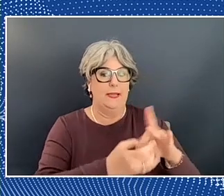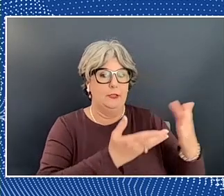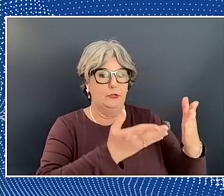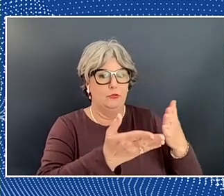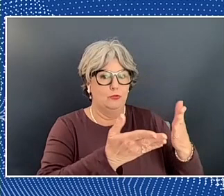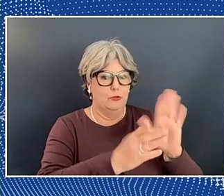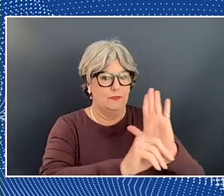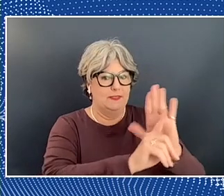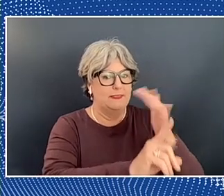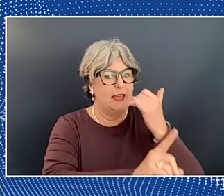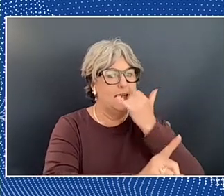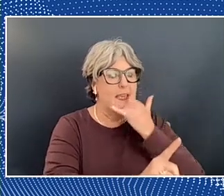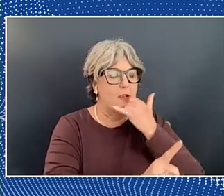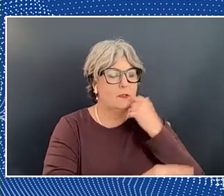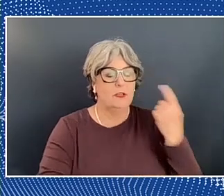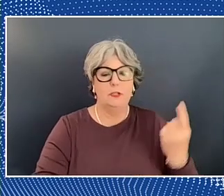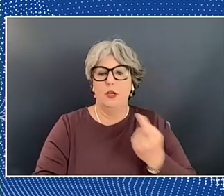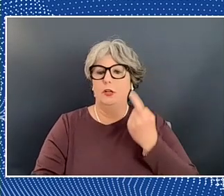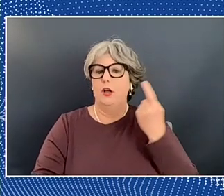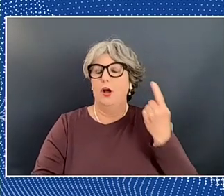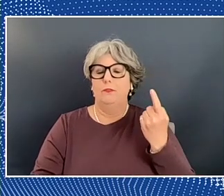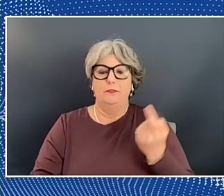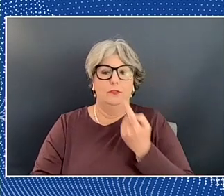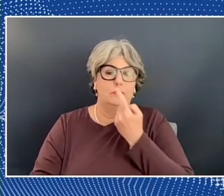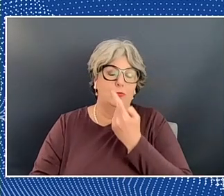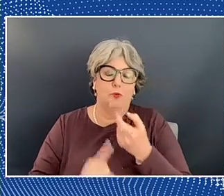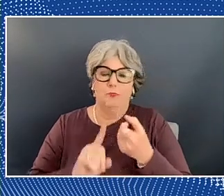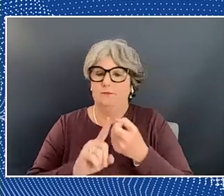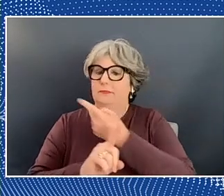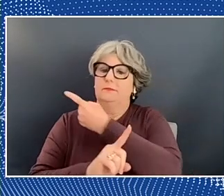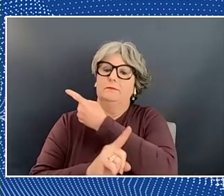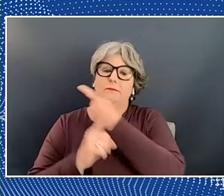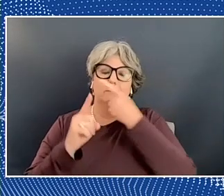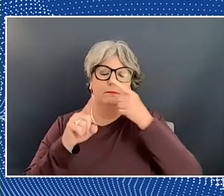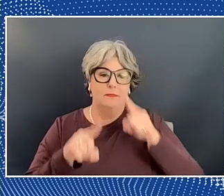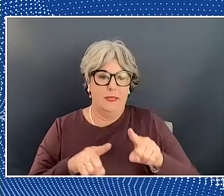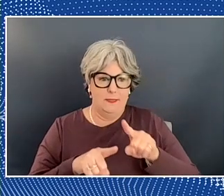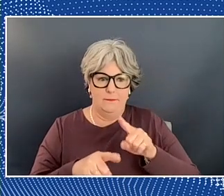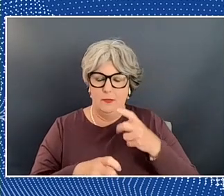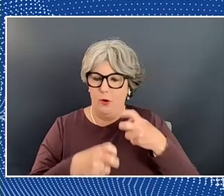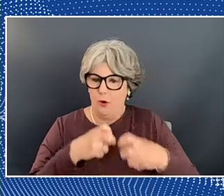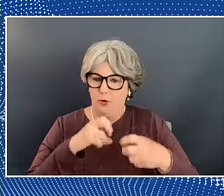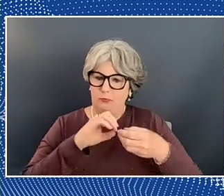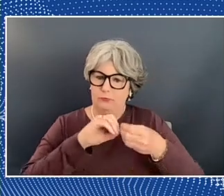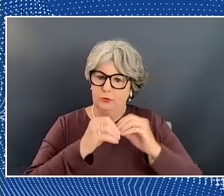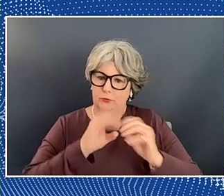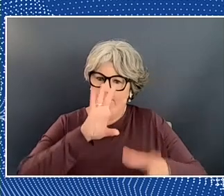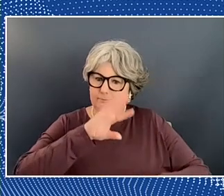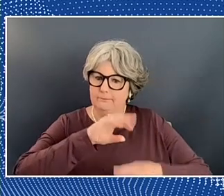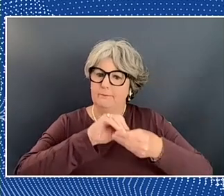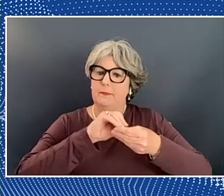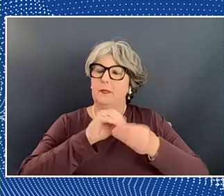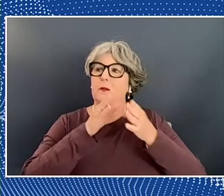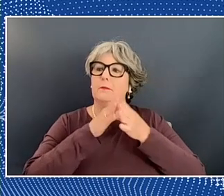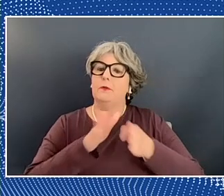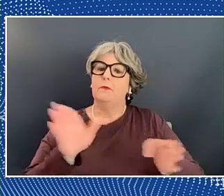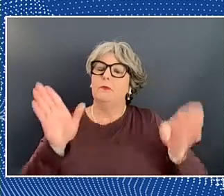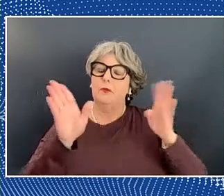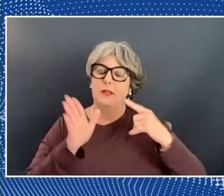we're not just looking at these isolated one-off cases that can be hard to quantify. But some of the broader ones that I think are already fairly well